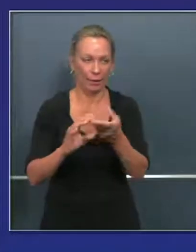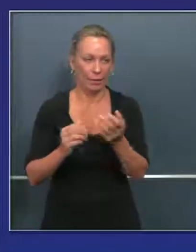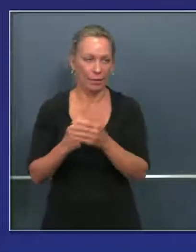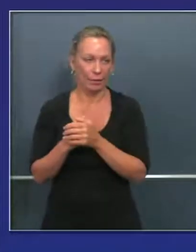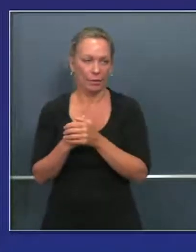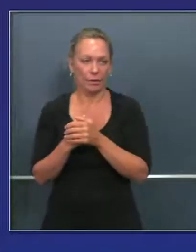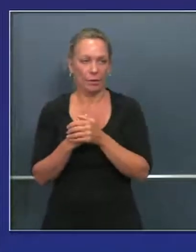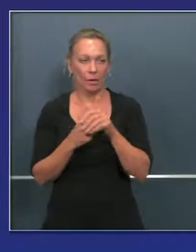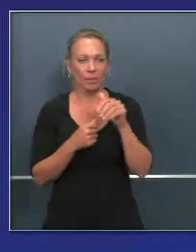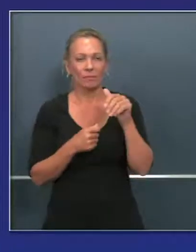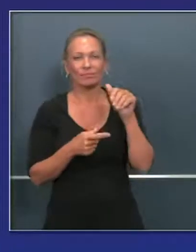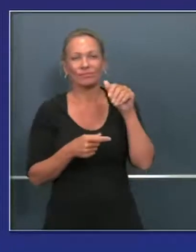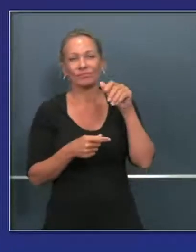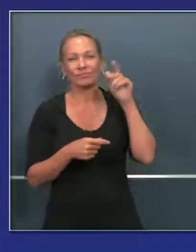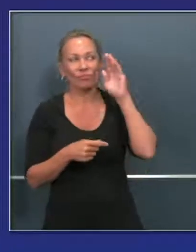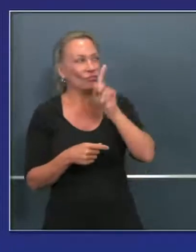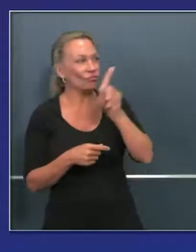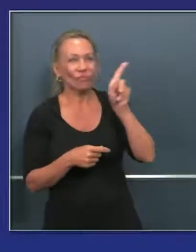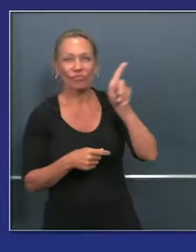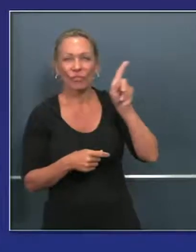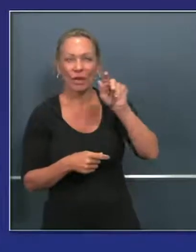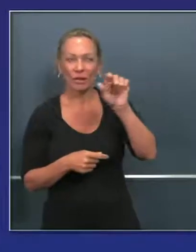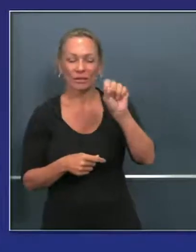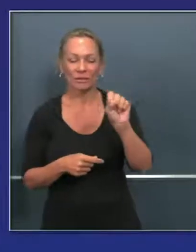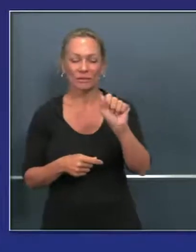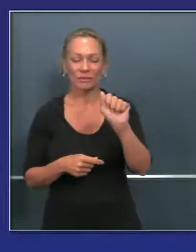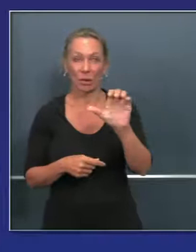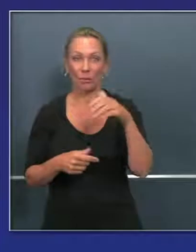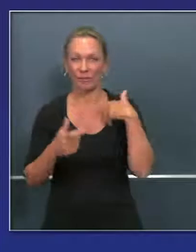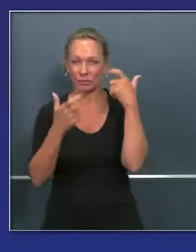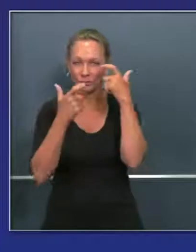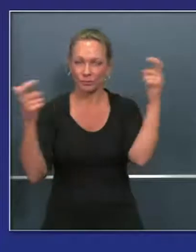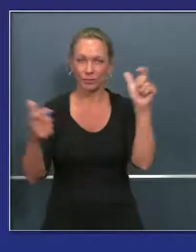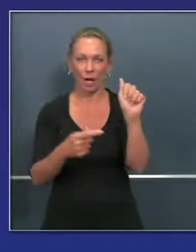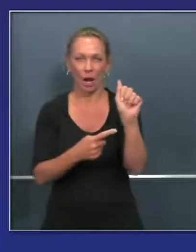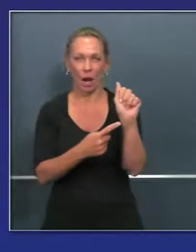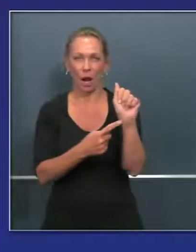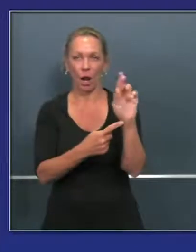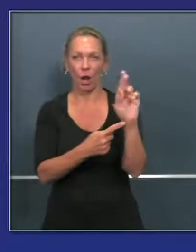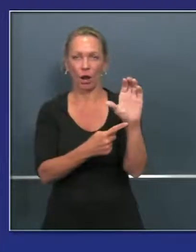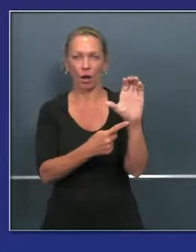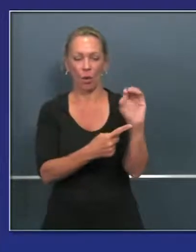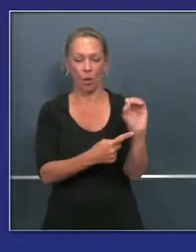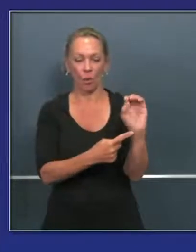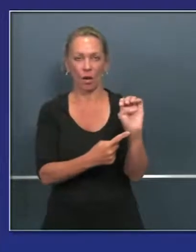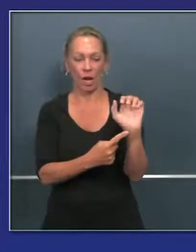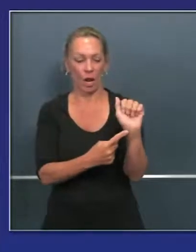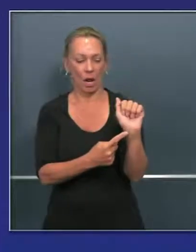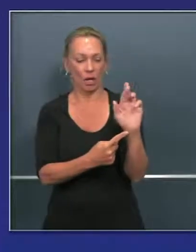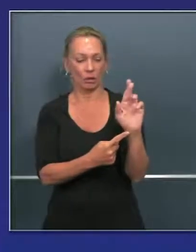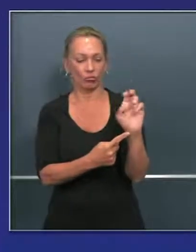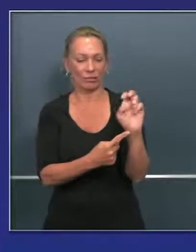have now capacity and we could turn them on in pretty short order ICU emissions again we focus